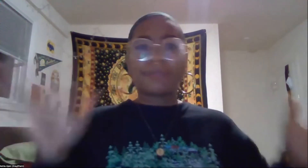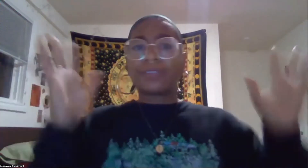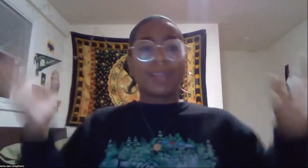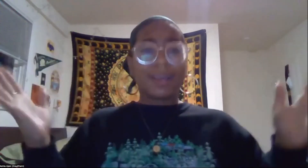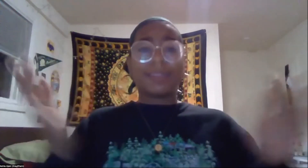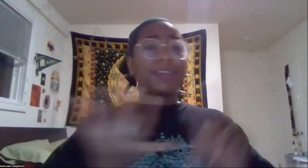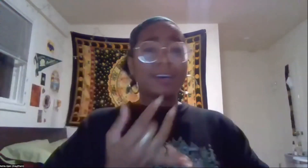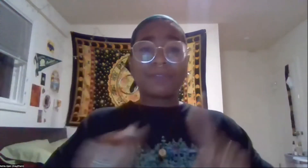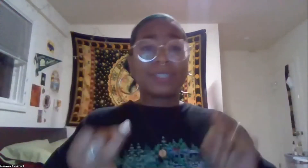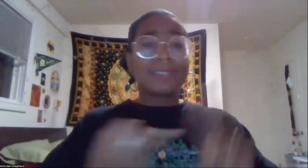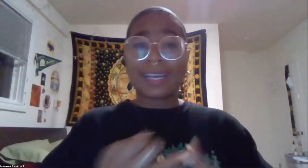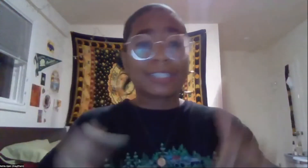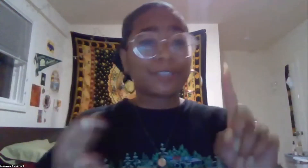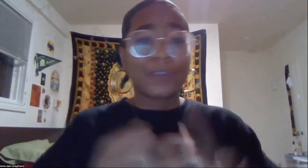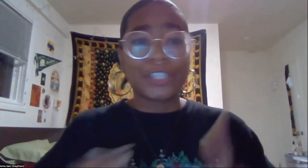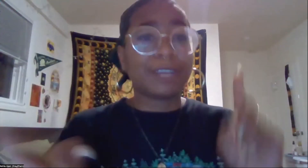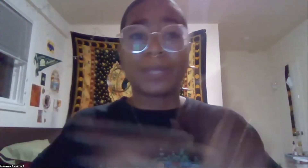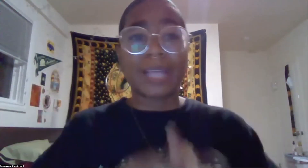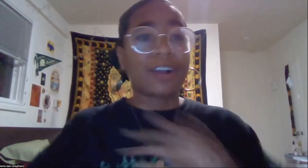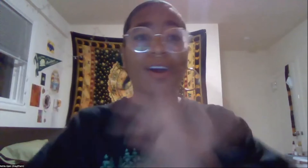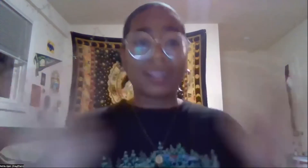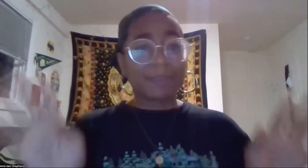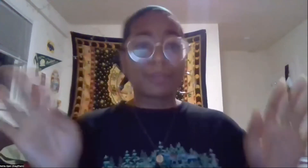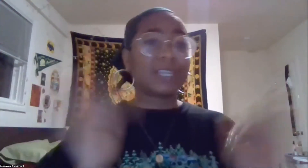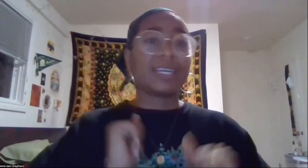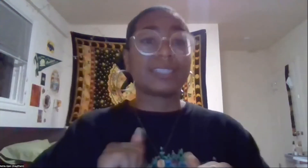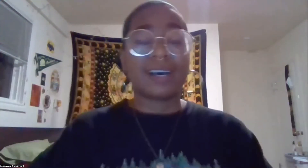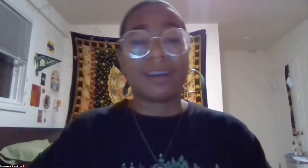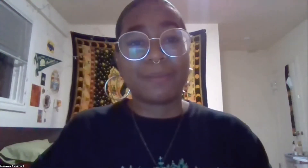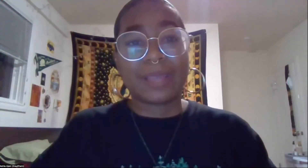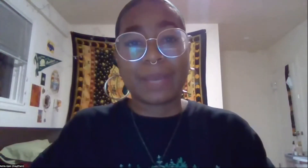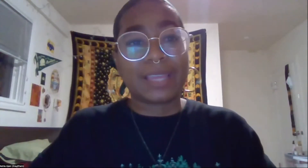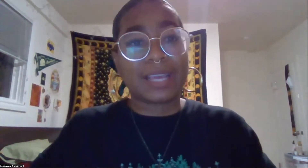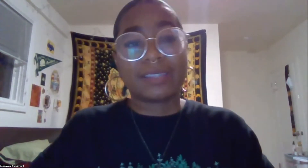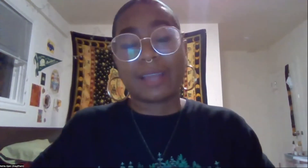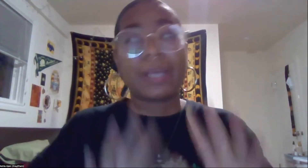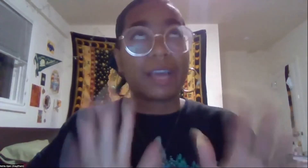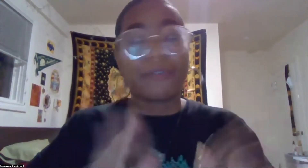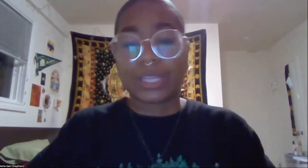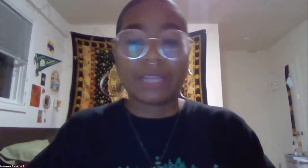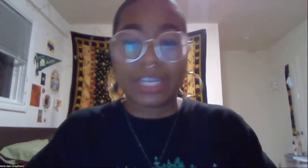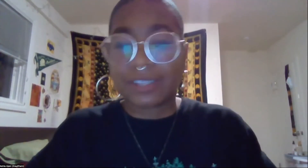Love sex, friendship, like all of them good things that make things that make life worth living. So